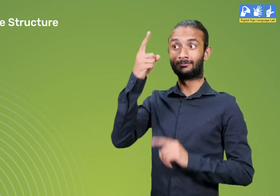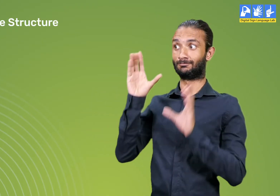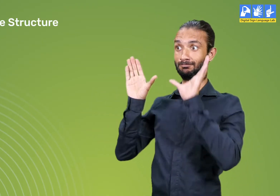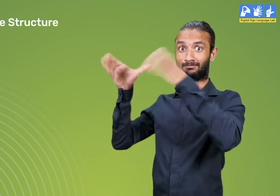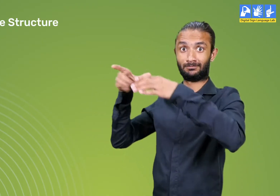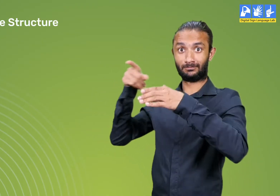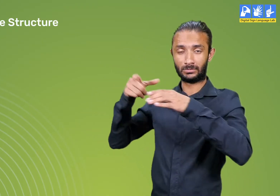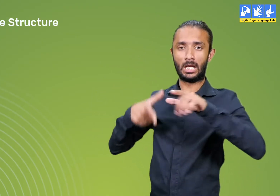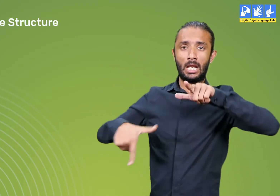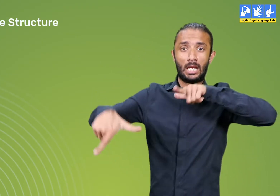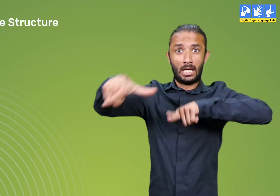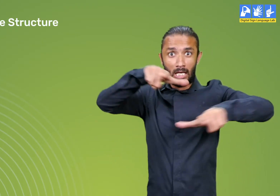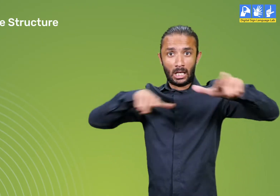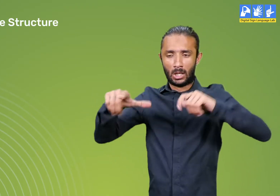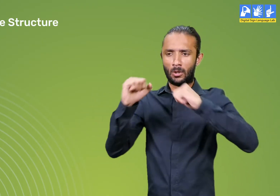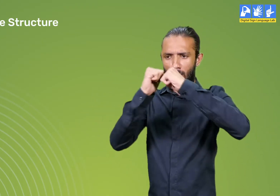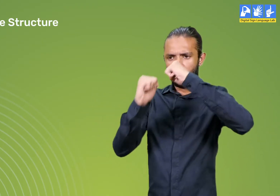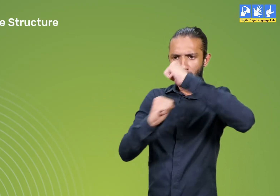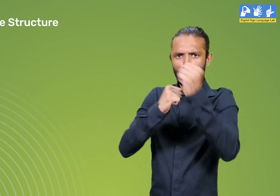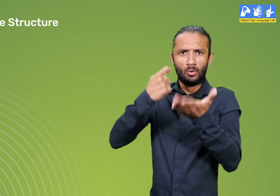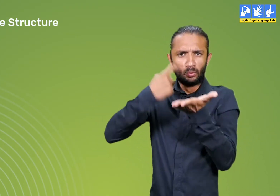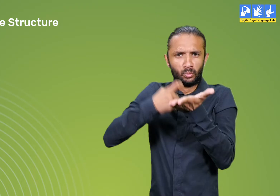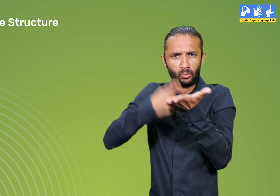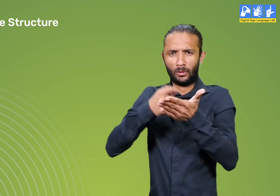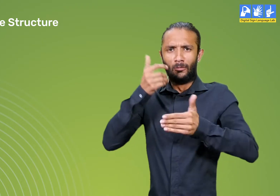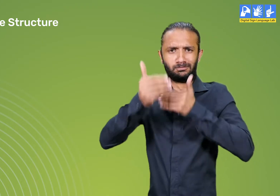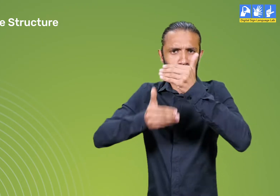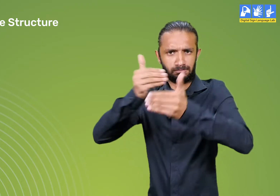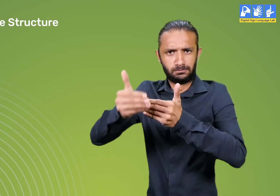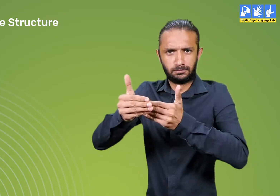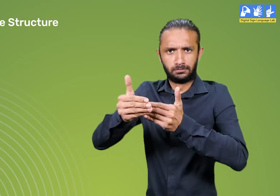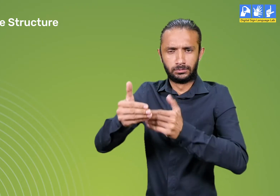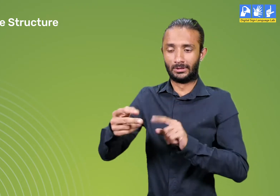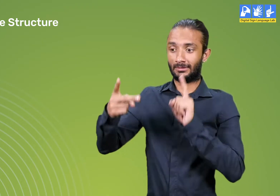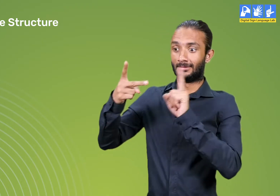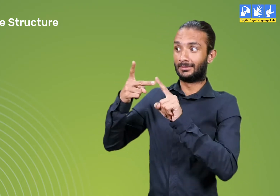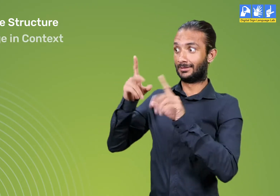1. language structure, rules, and procedure ,